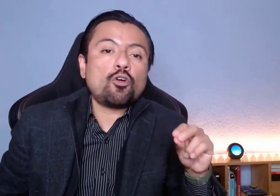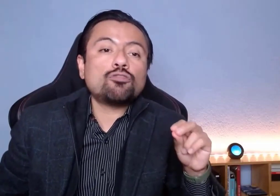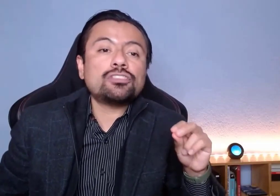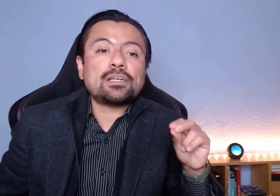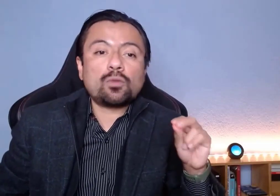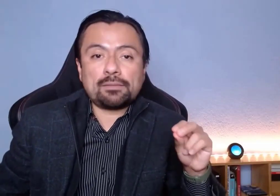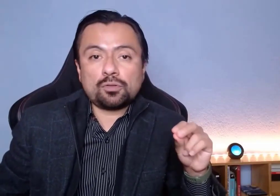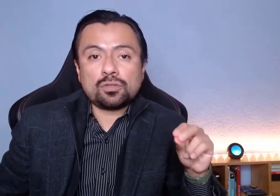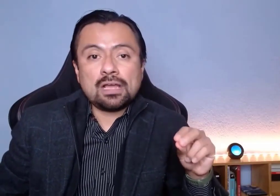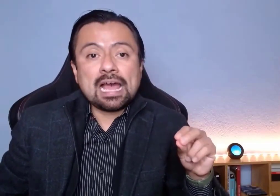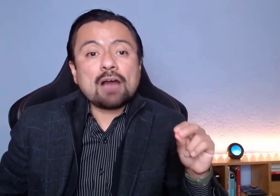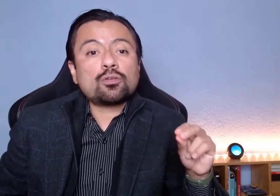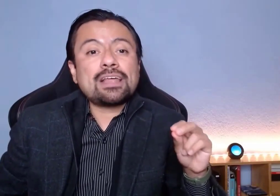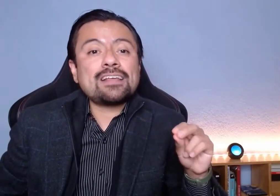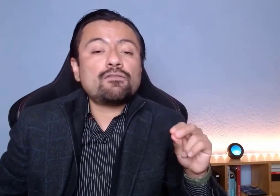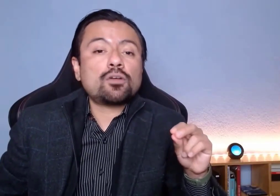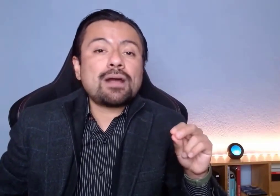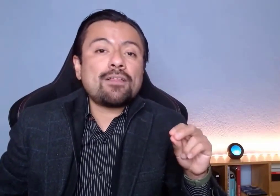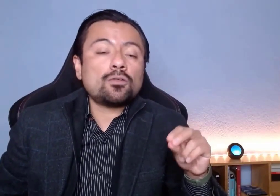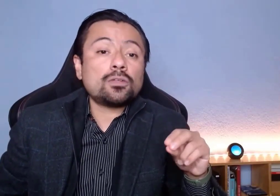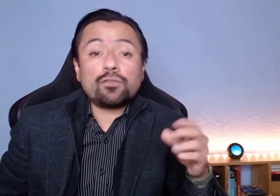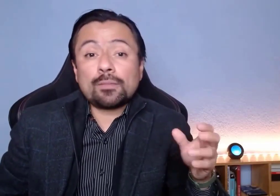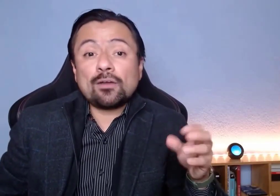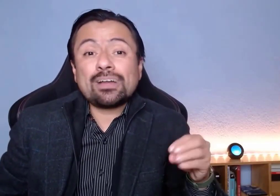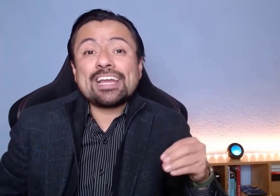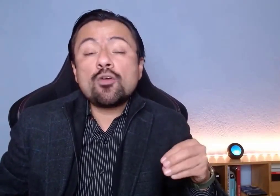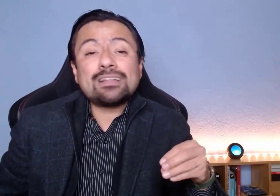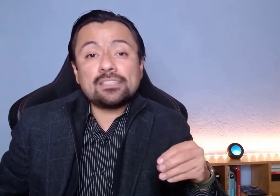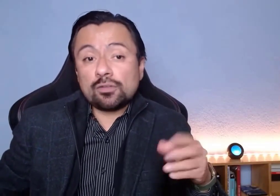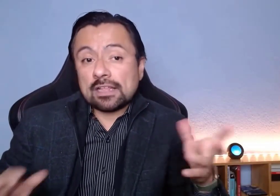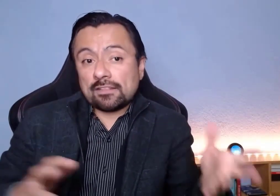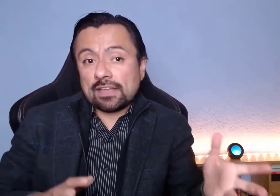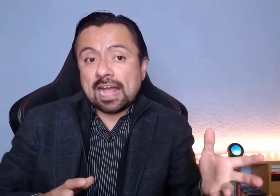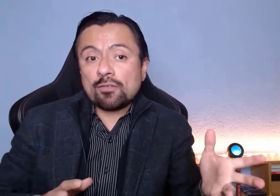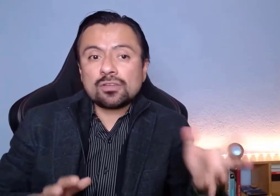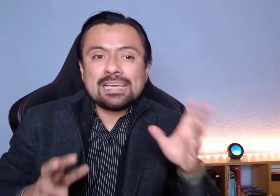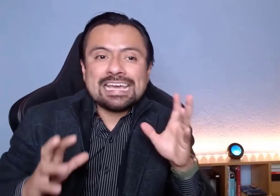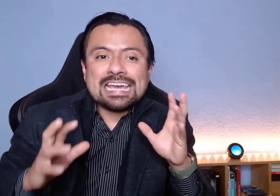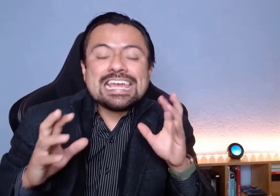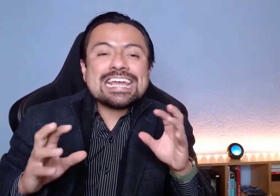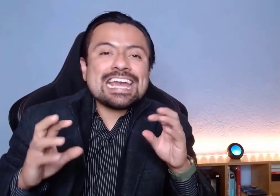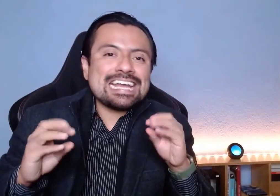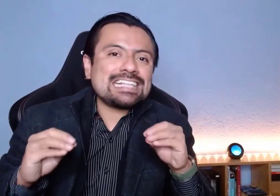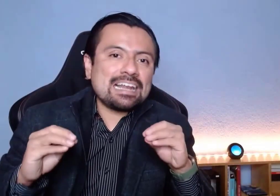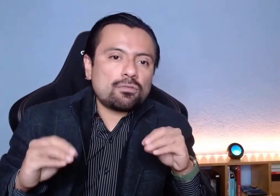they found 11 bodies on that property informed authorities reported no